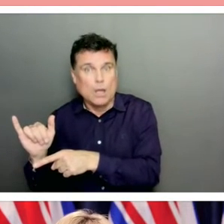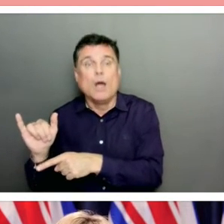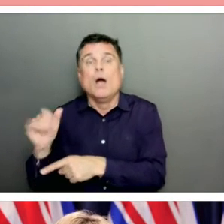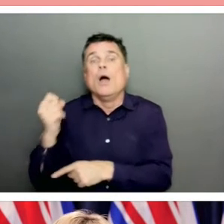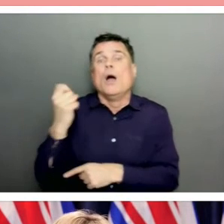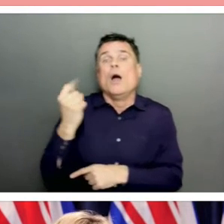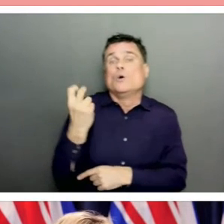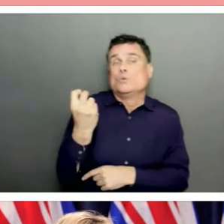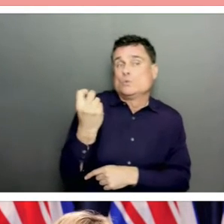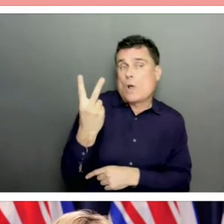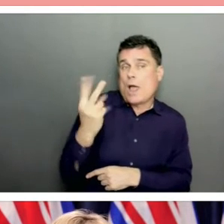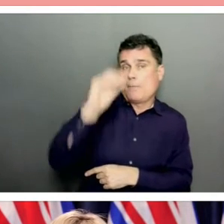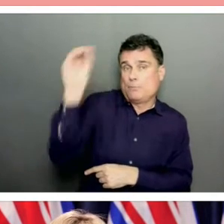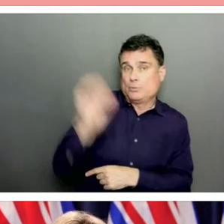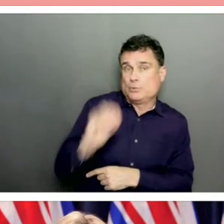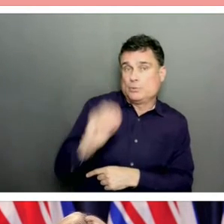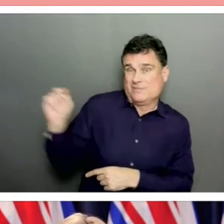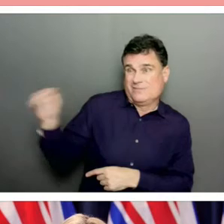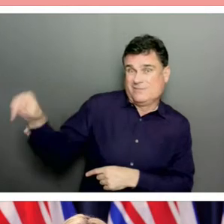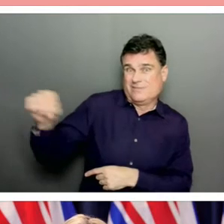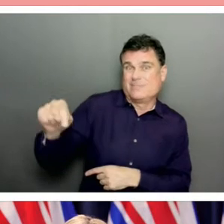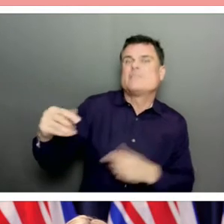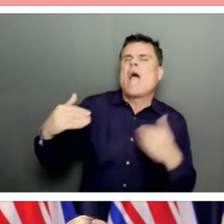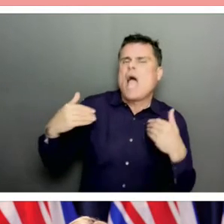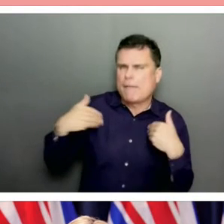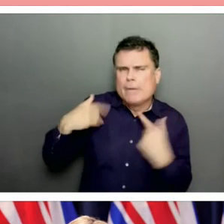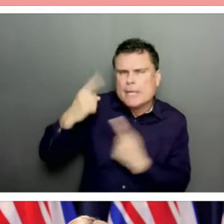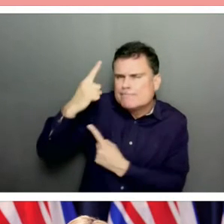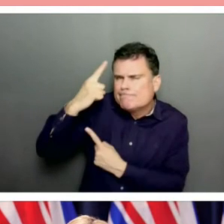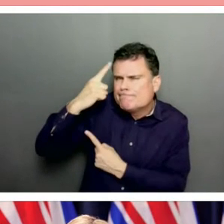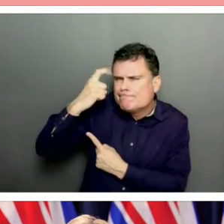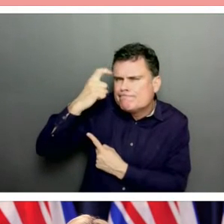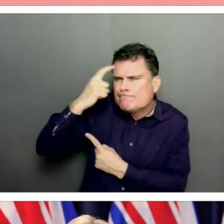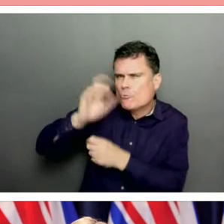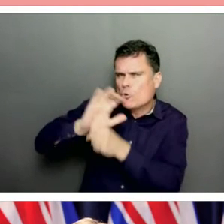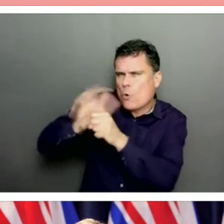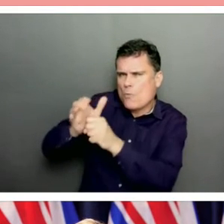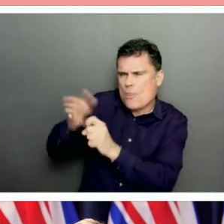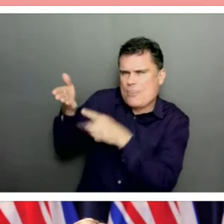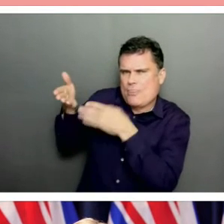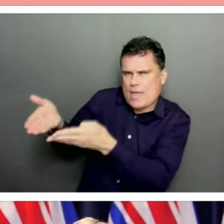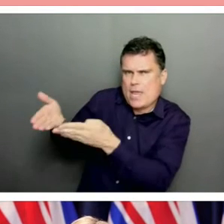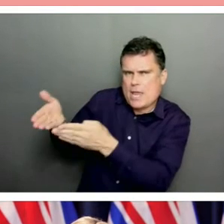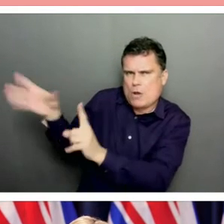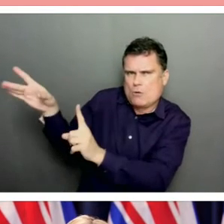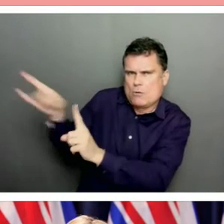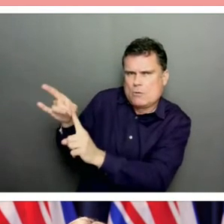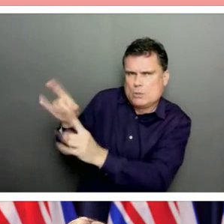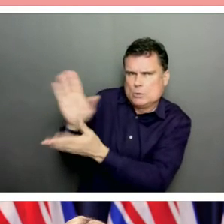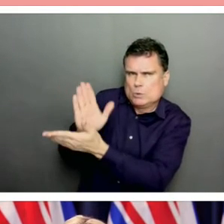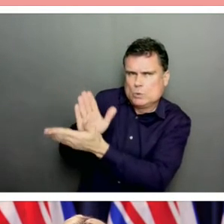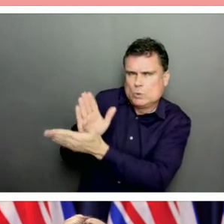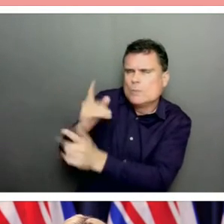where there might have been transmission to one or two other people in the school. About half of those